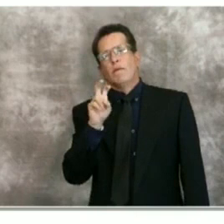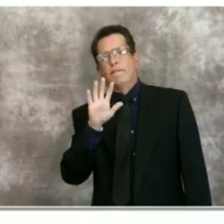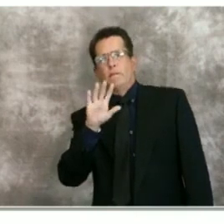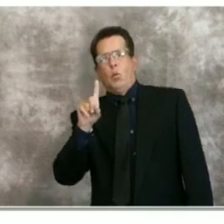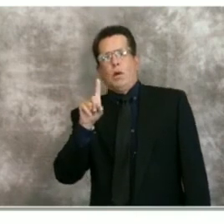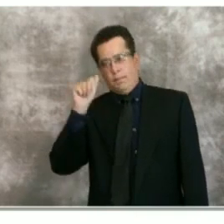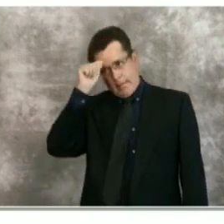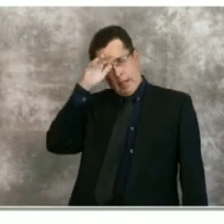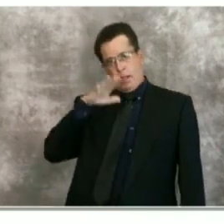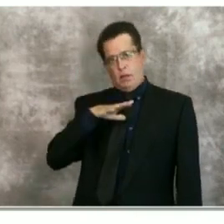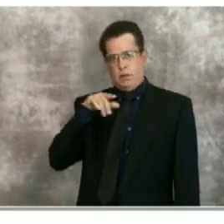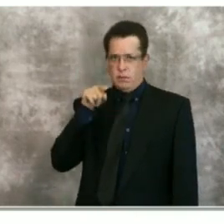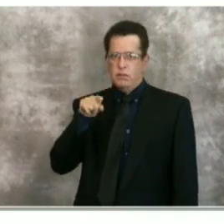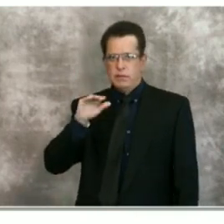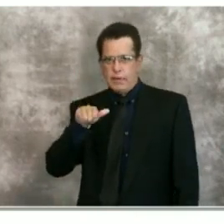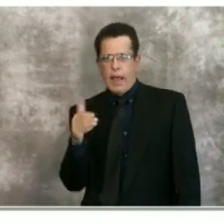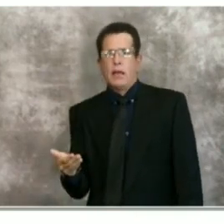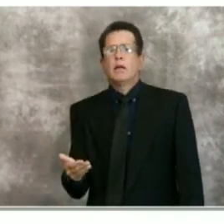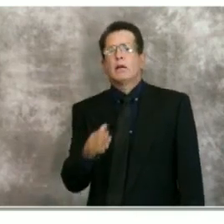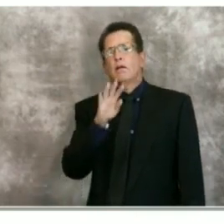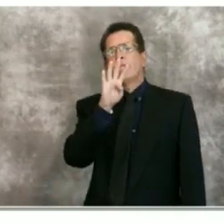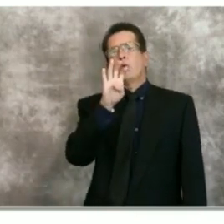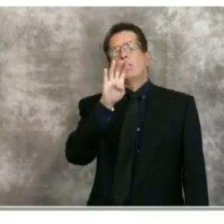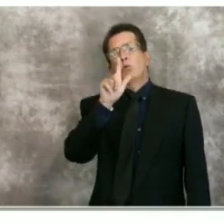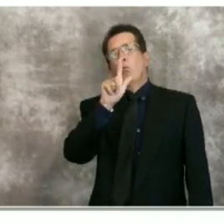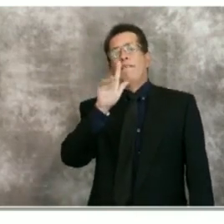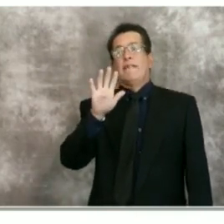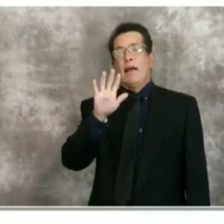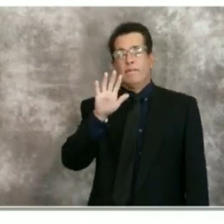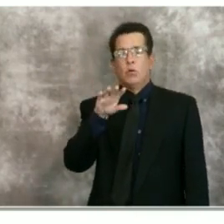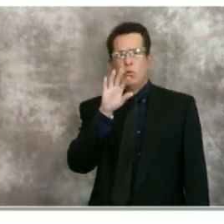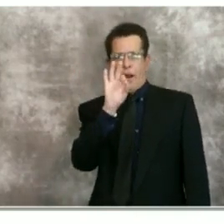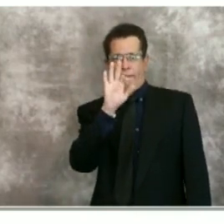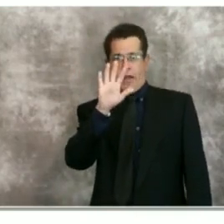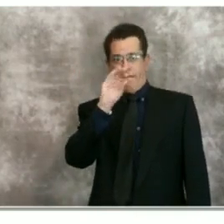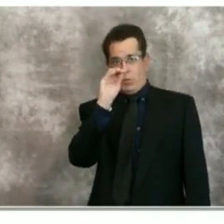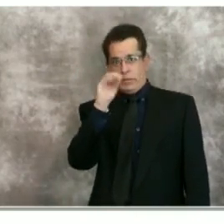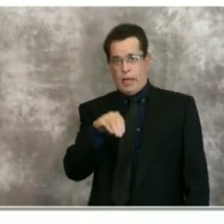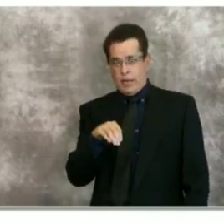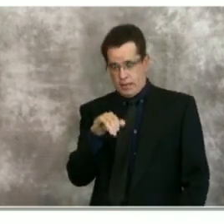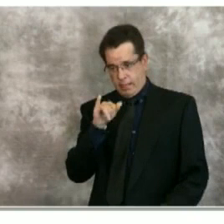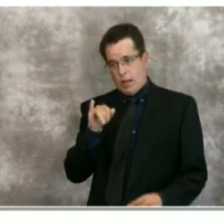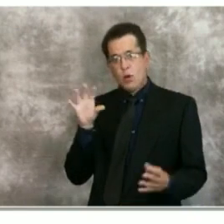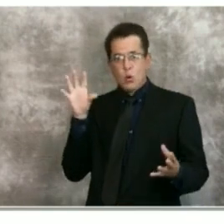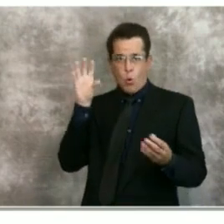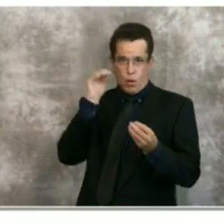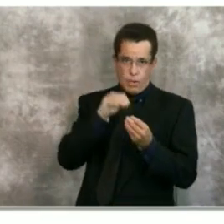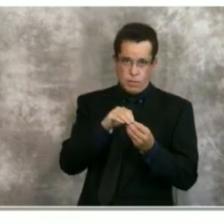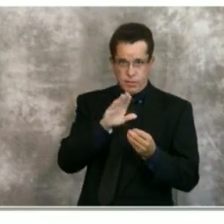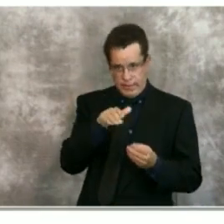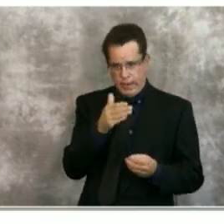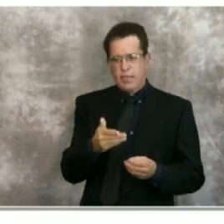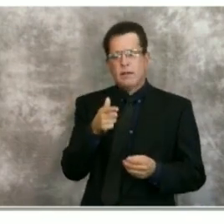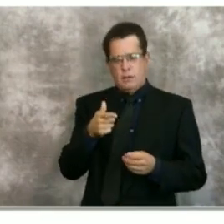TO THE NEXT SLIDE. 197 OR 42% OF THOSE DIED WERE FEMALE. 56